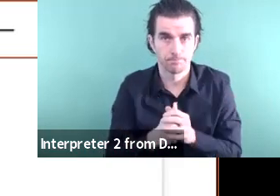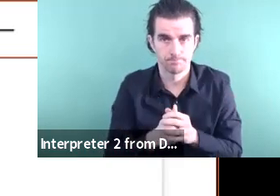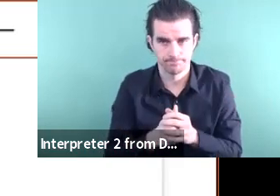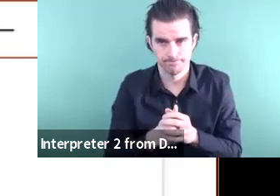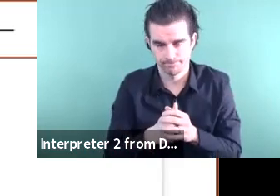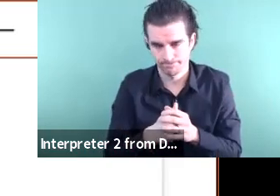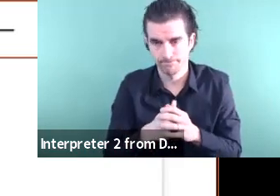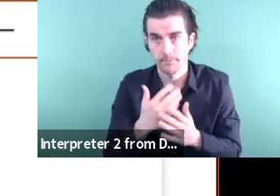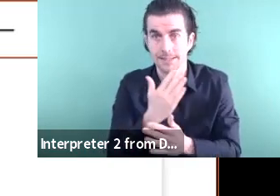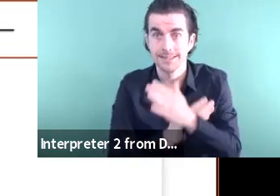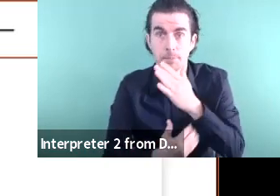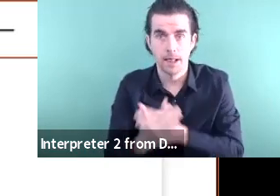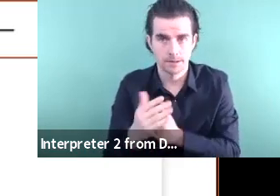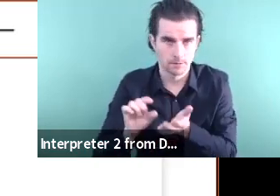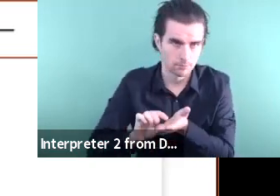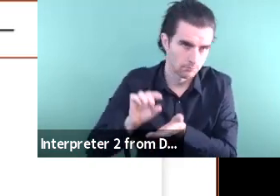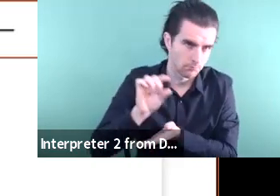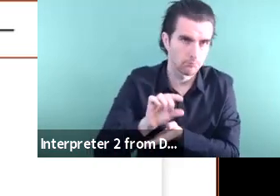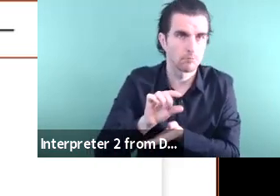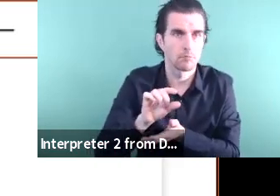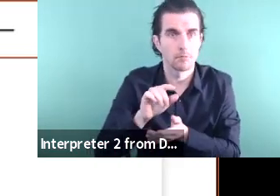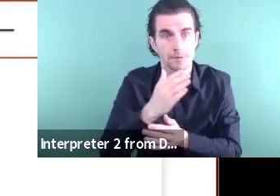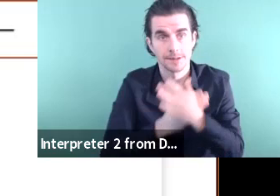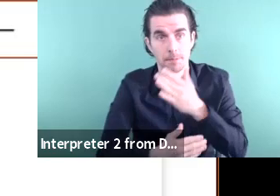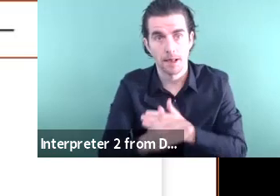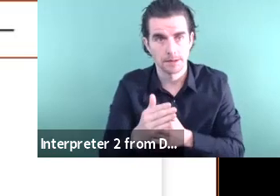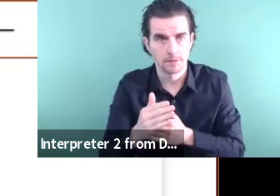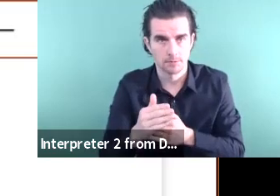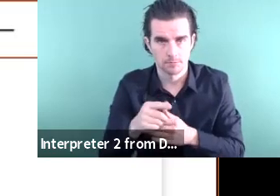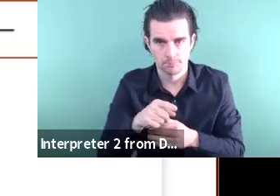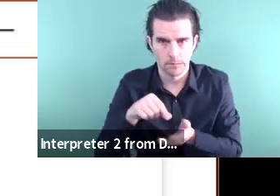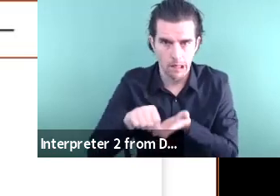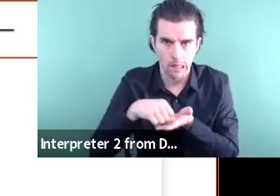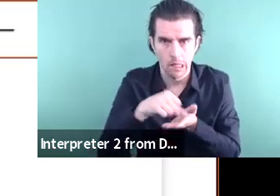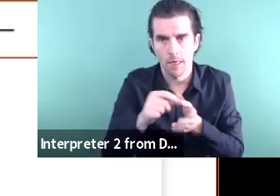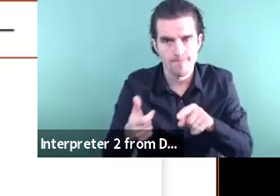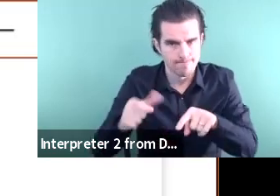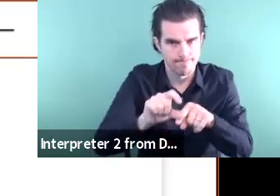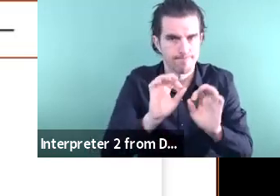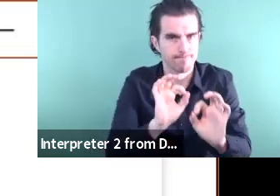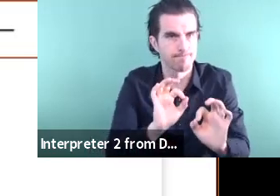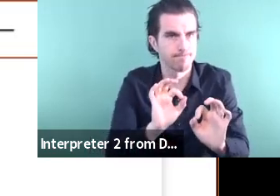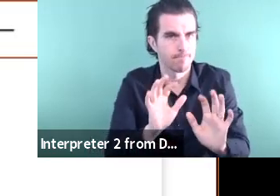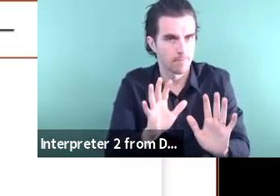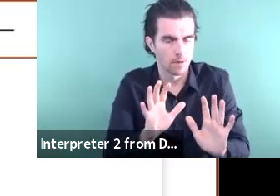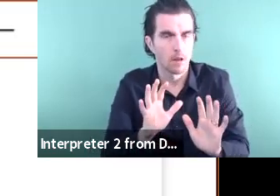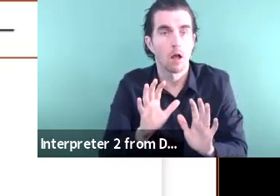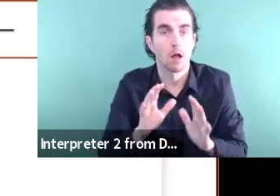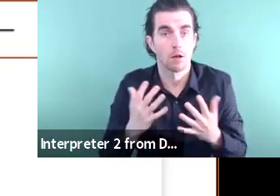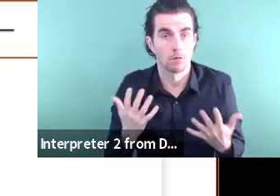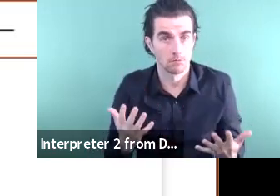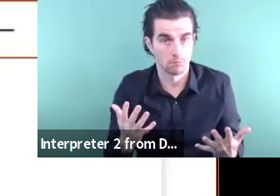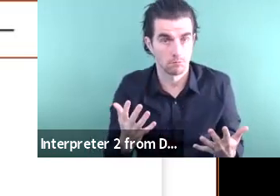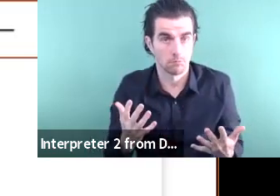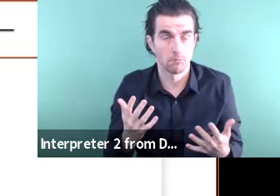tested. And if they are working, they are also eligible for the disability allowance schemes. So,